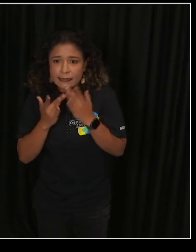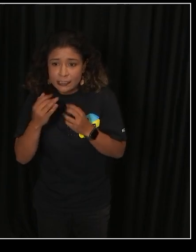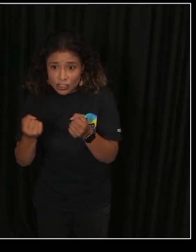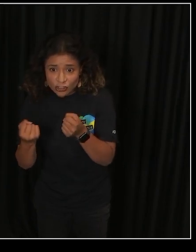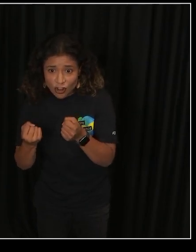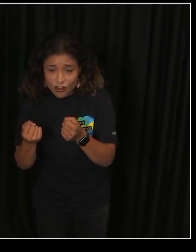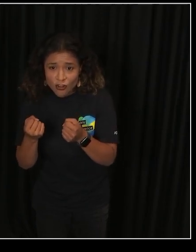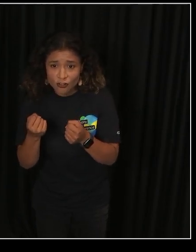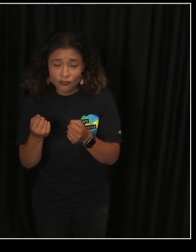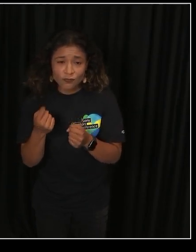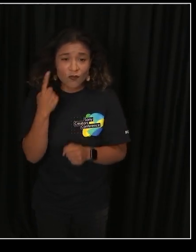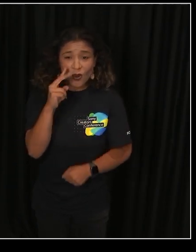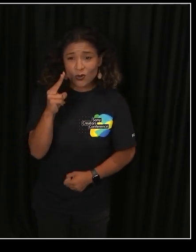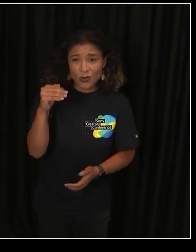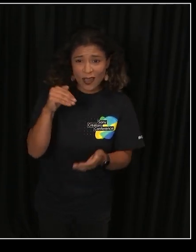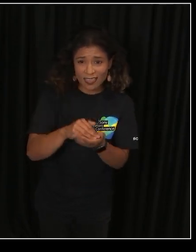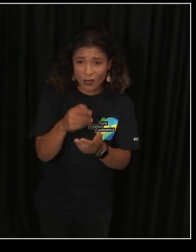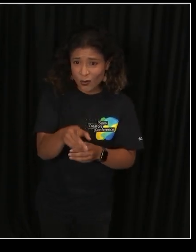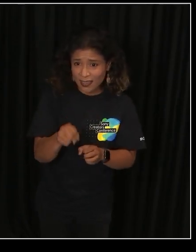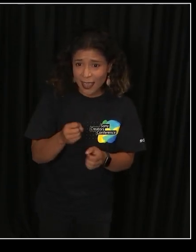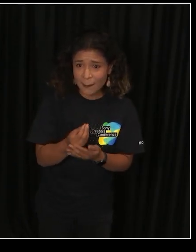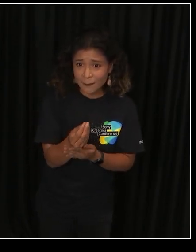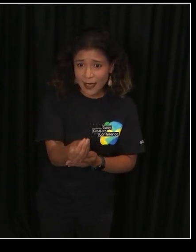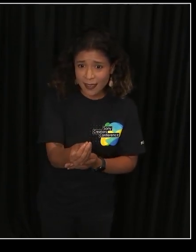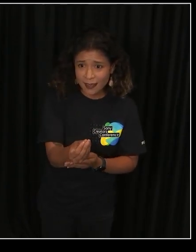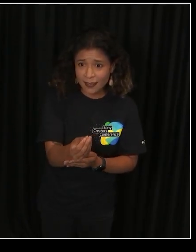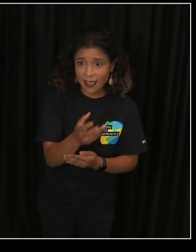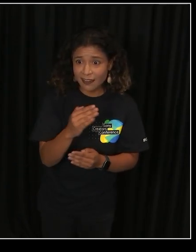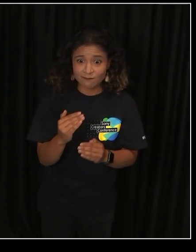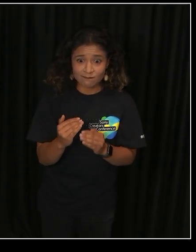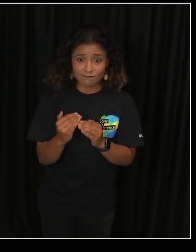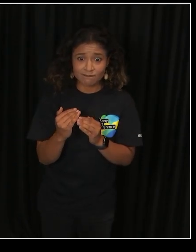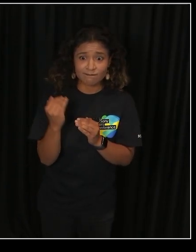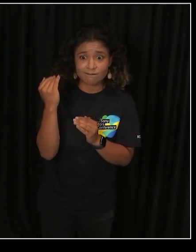could buy for a few thousand dollars all the way up to high end racing cars and Formula 1 cars.